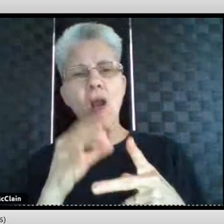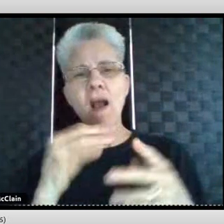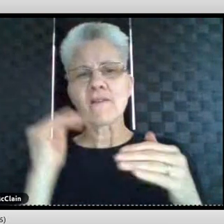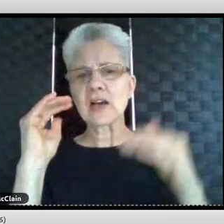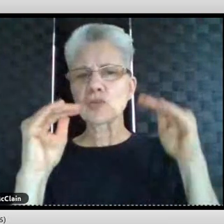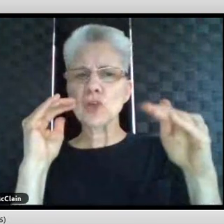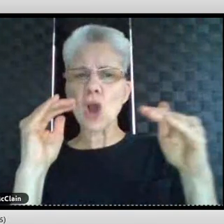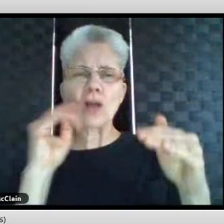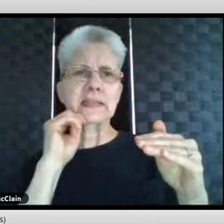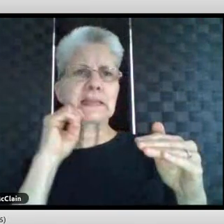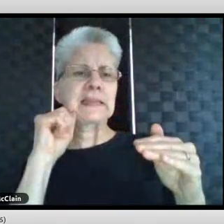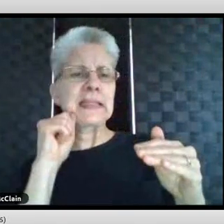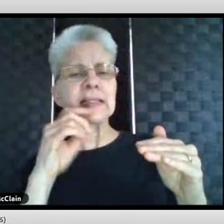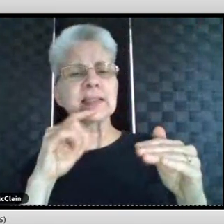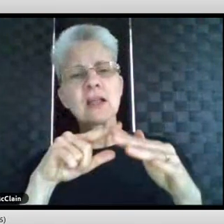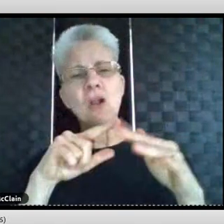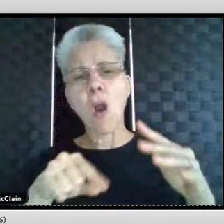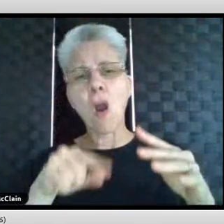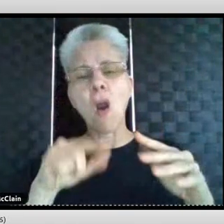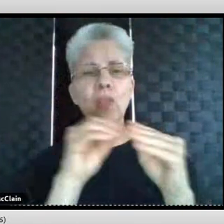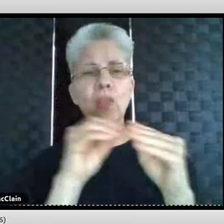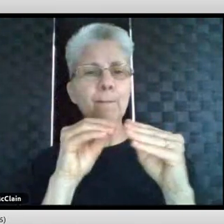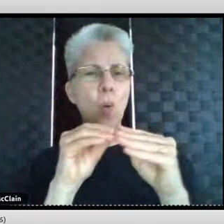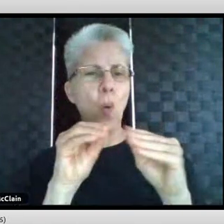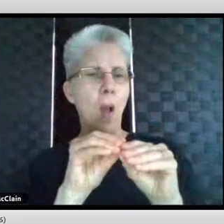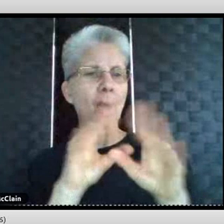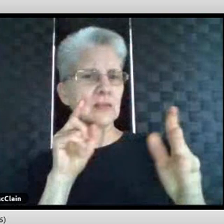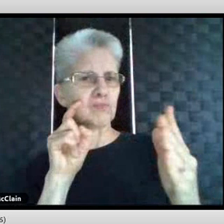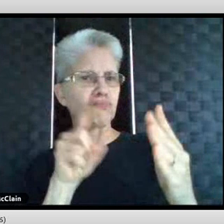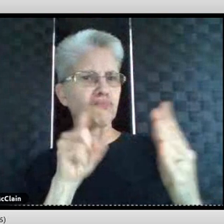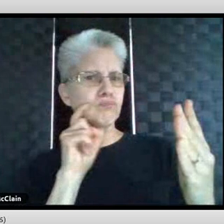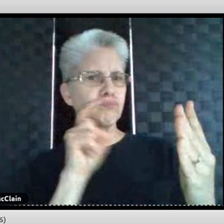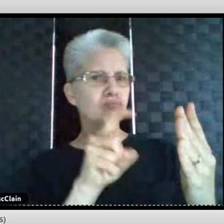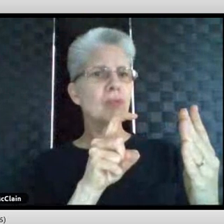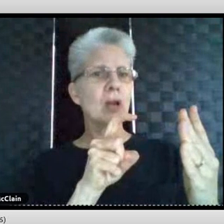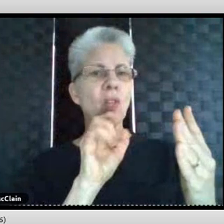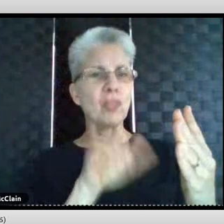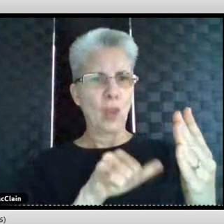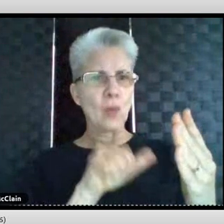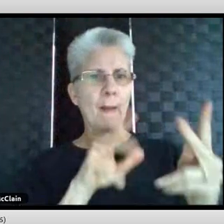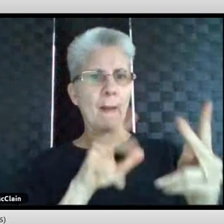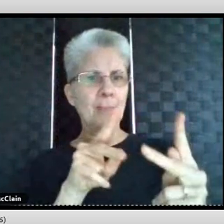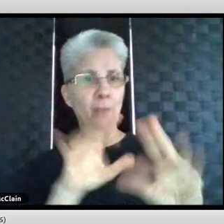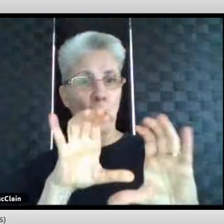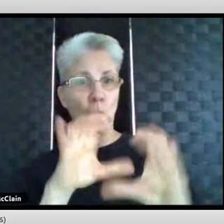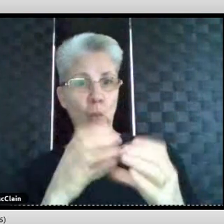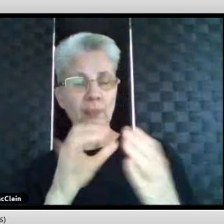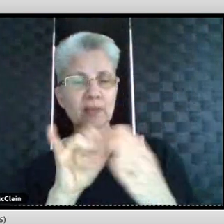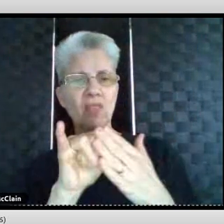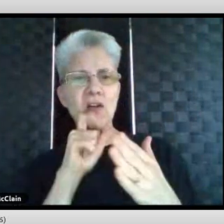and we are going to take care of some of the more obvious groups that are in our community